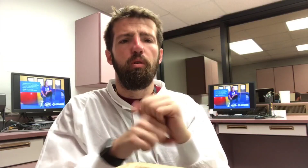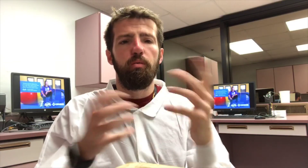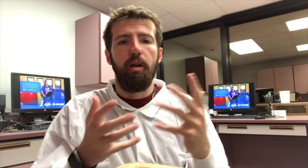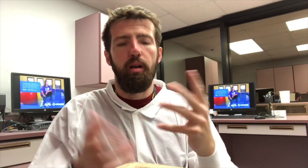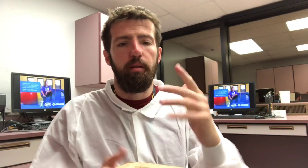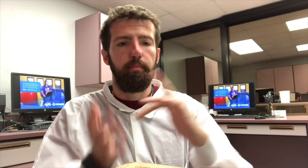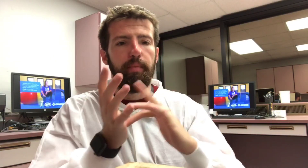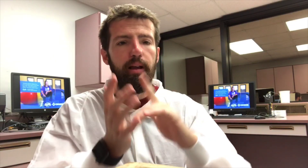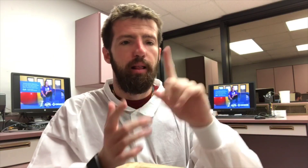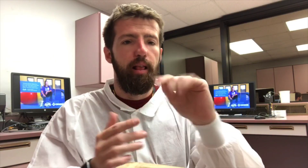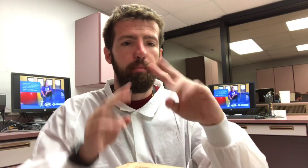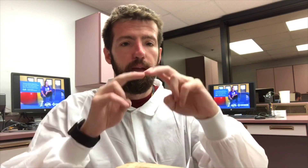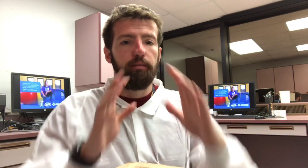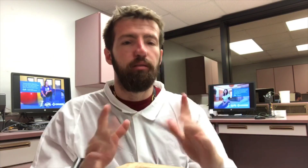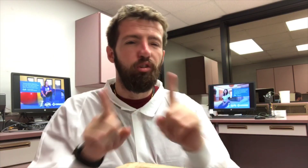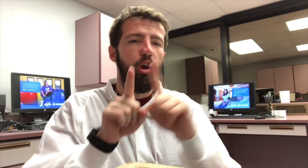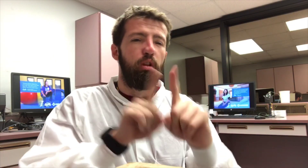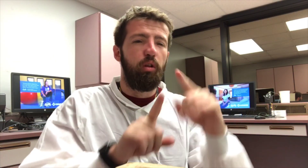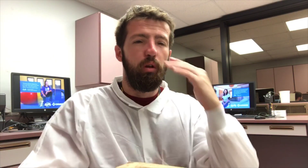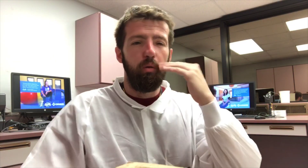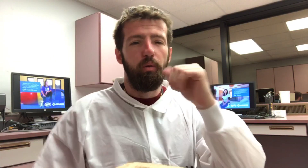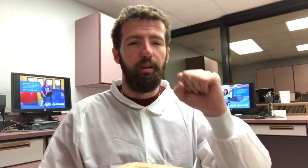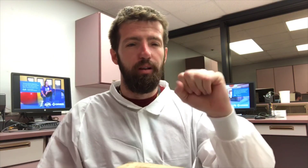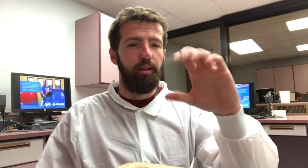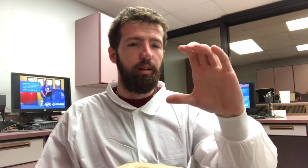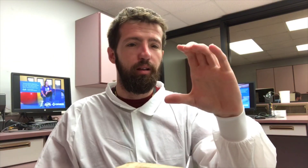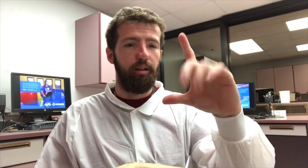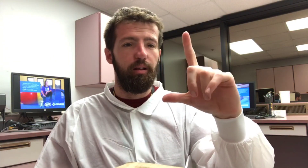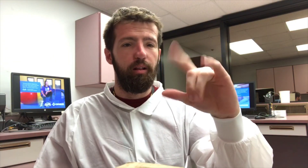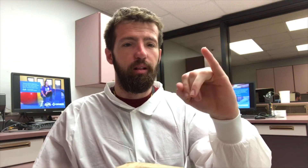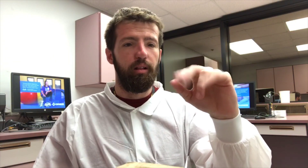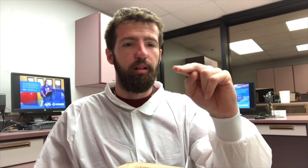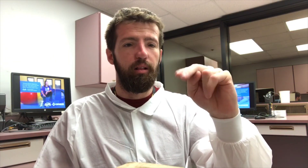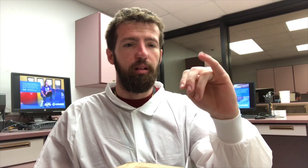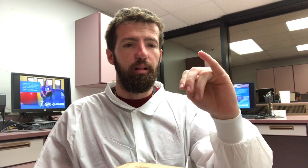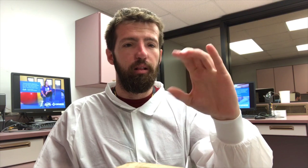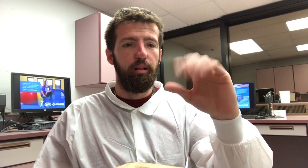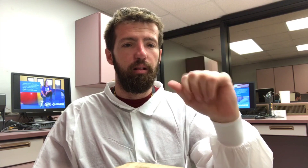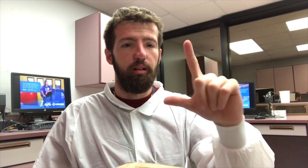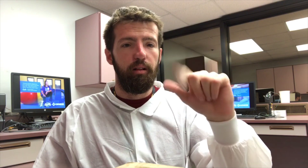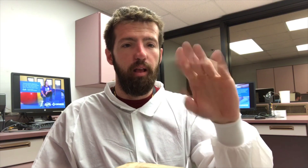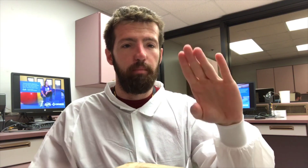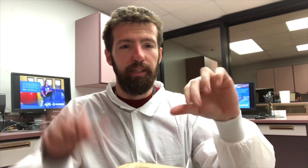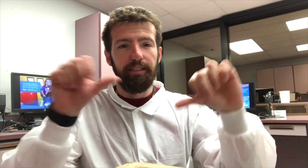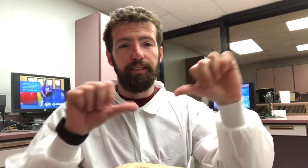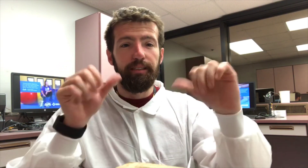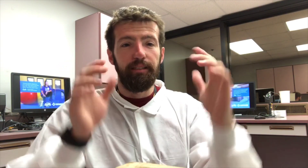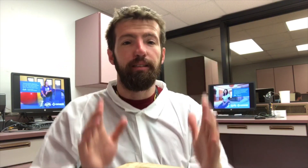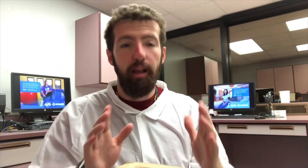Nate: I work as a medical lab analyst, also known as Clinical Lab Scientist.